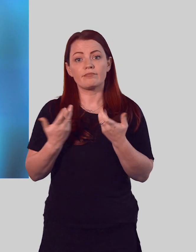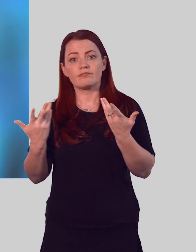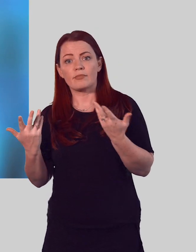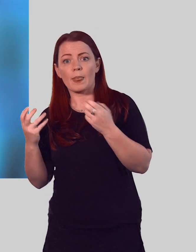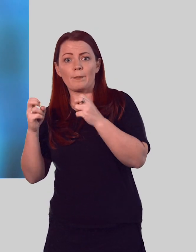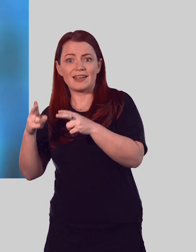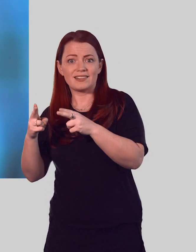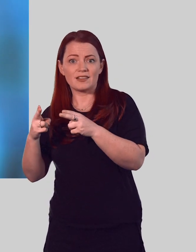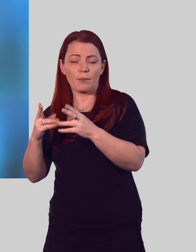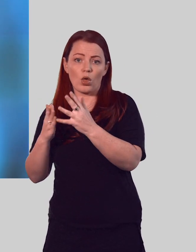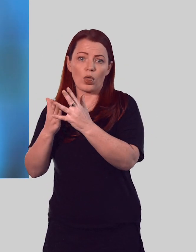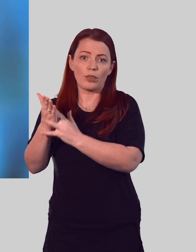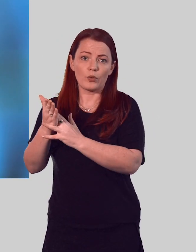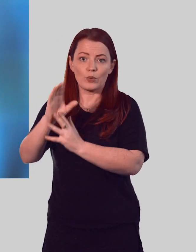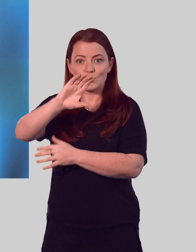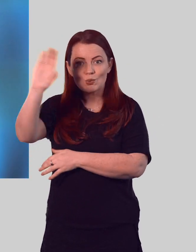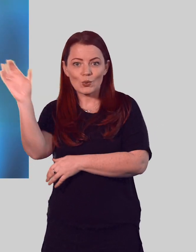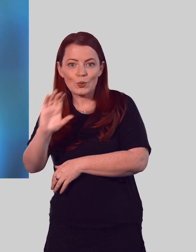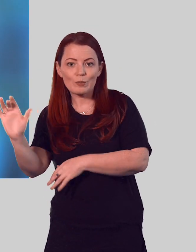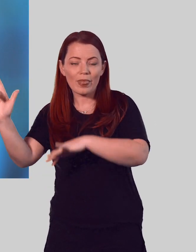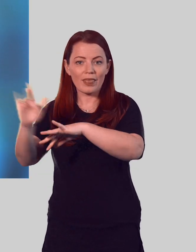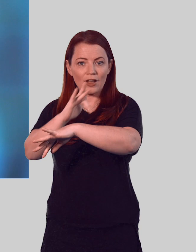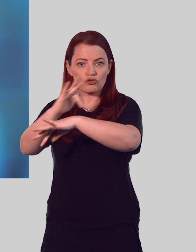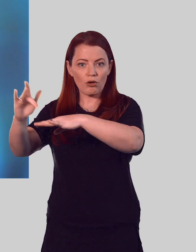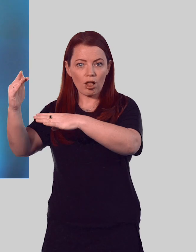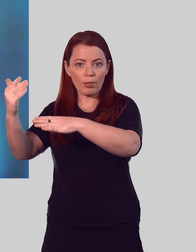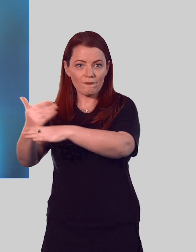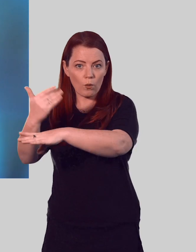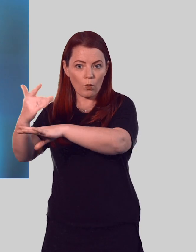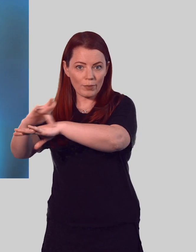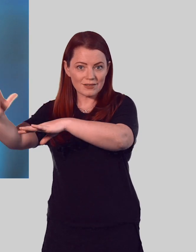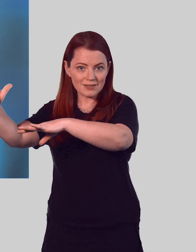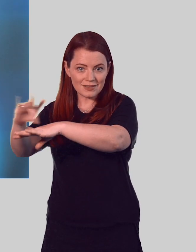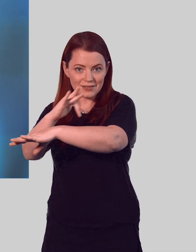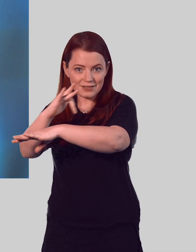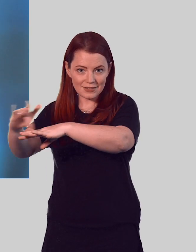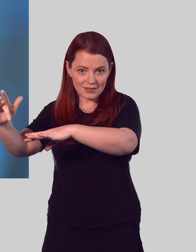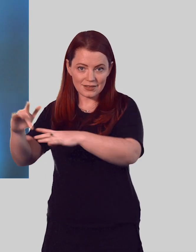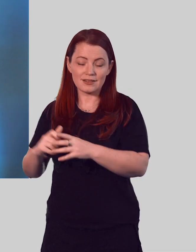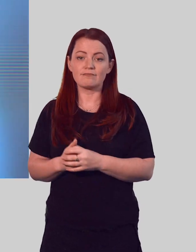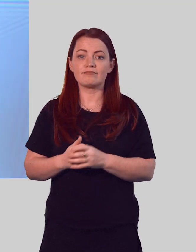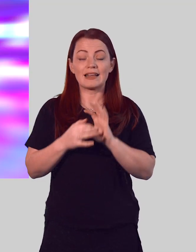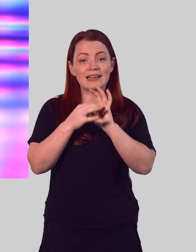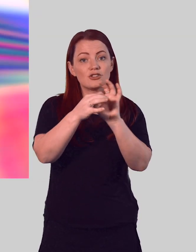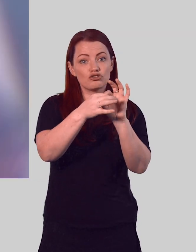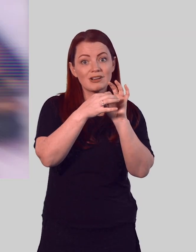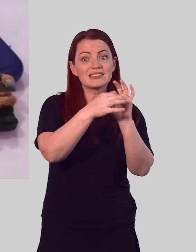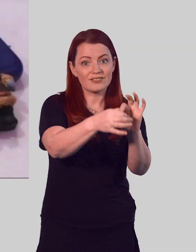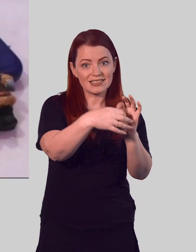video conferencing platform, interactivity during the video performance for example,